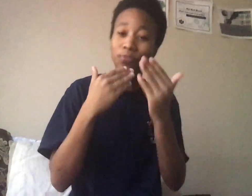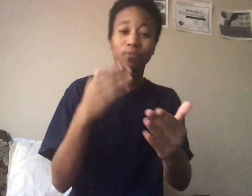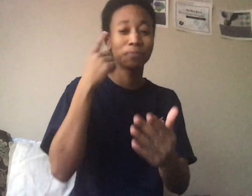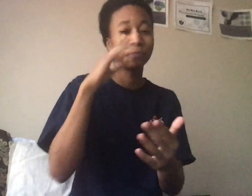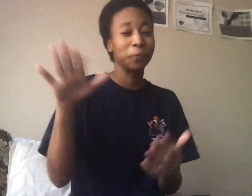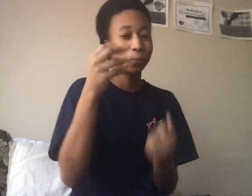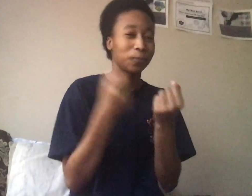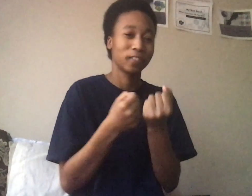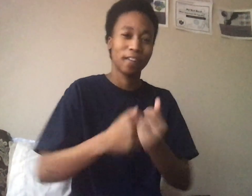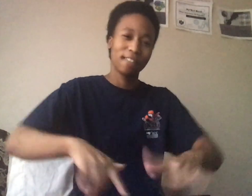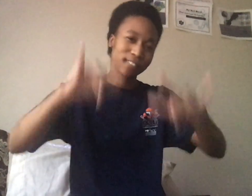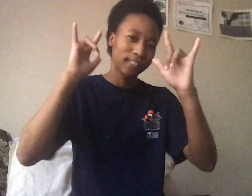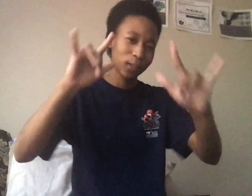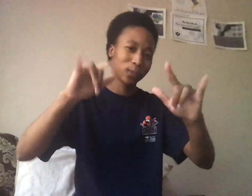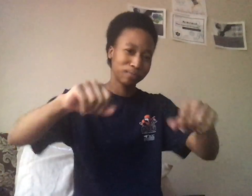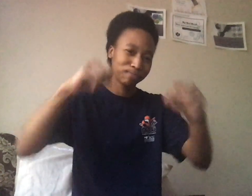Thank you for your support! I love you y’all.